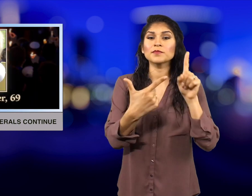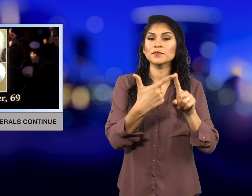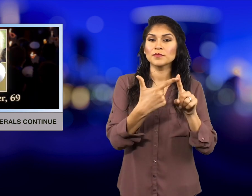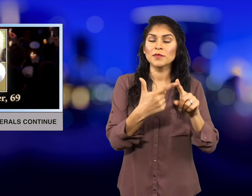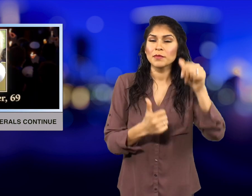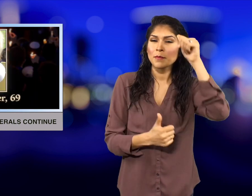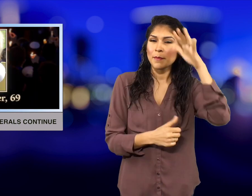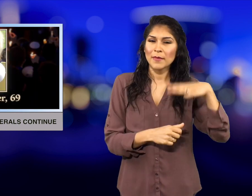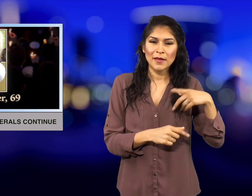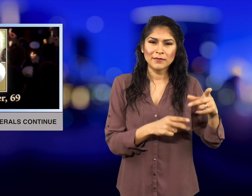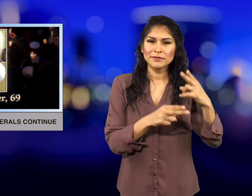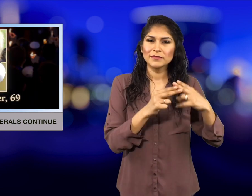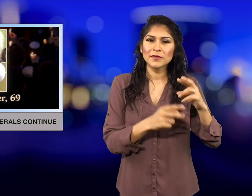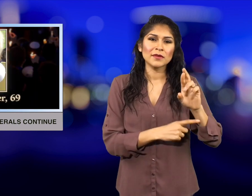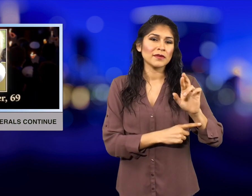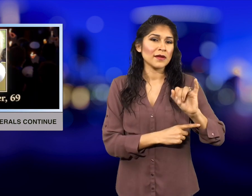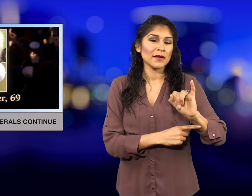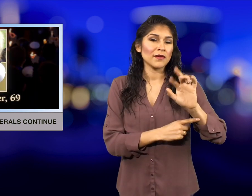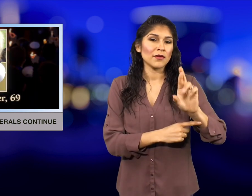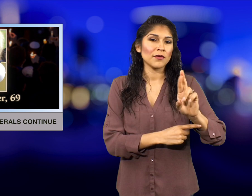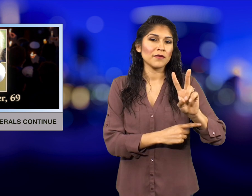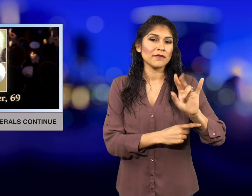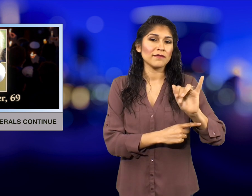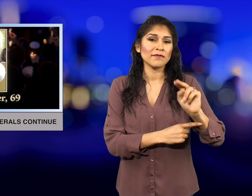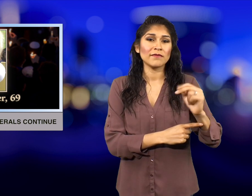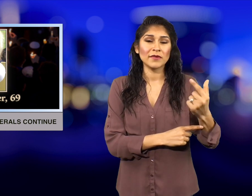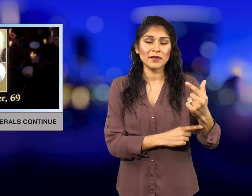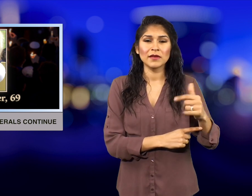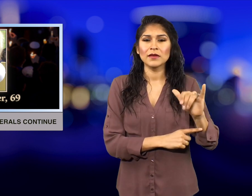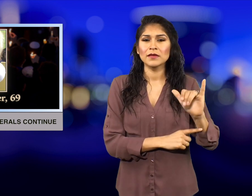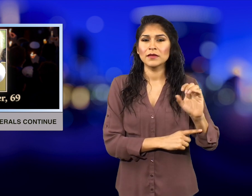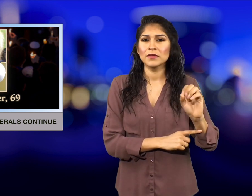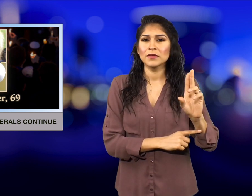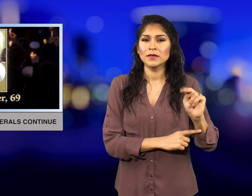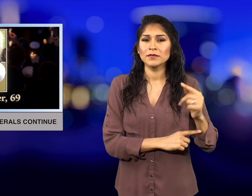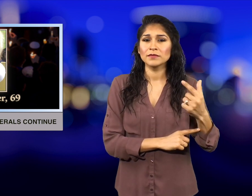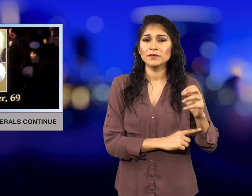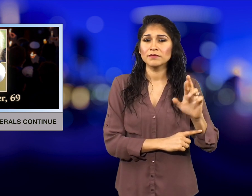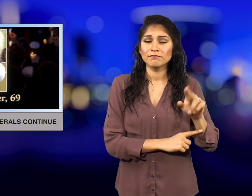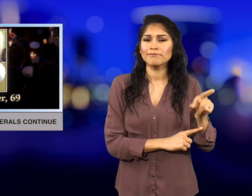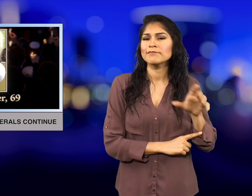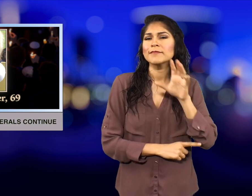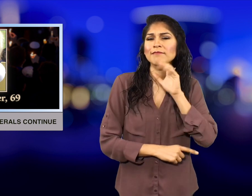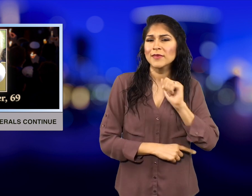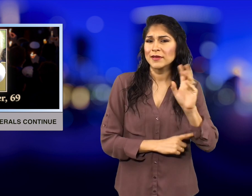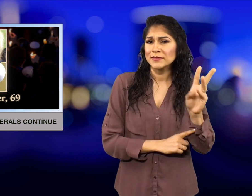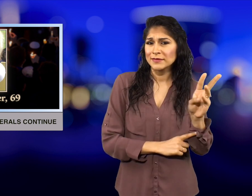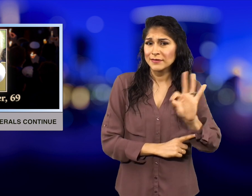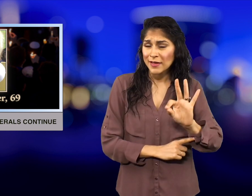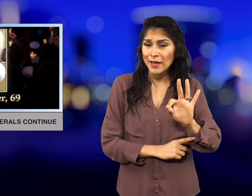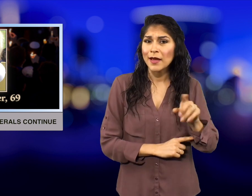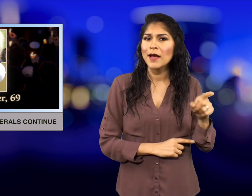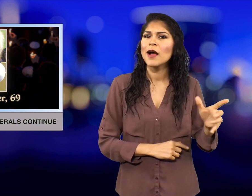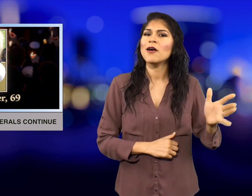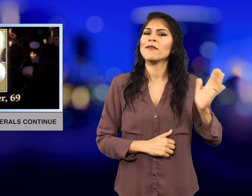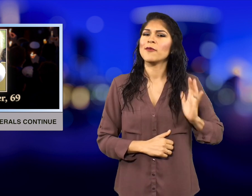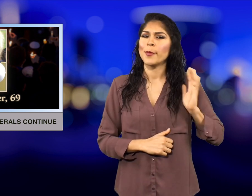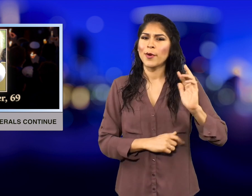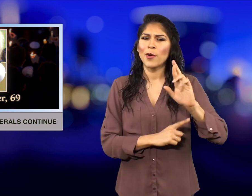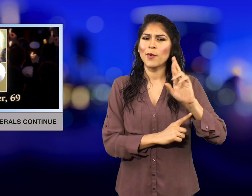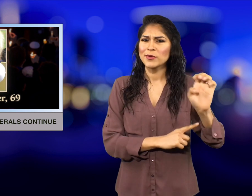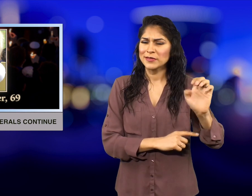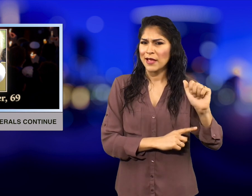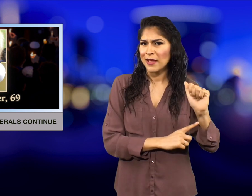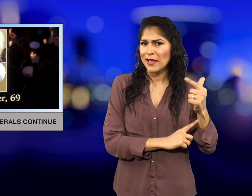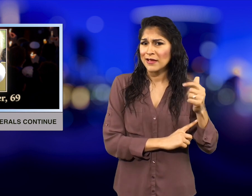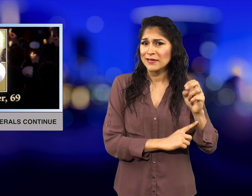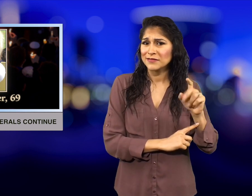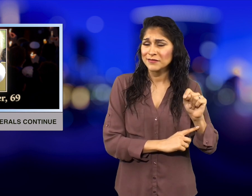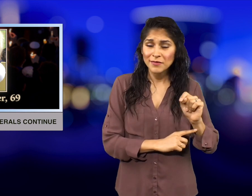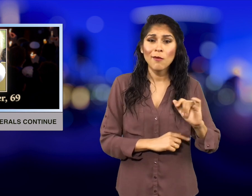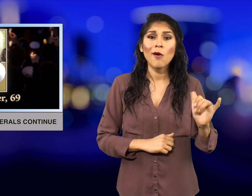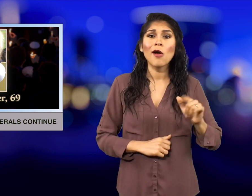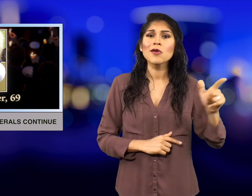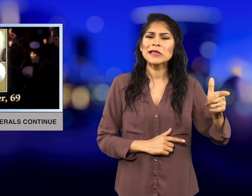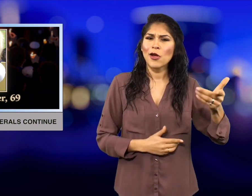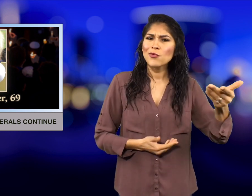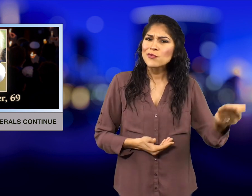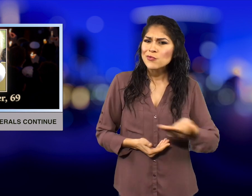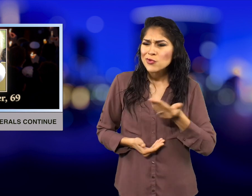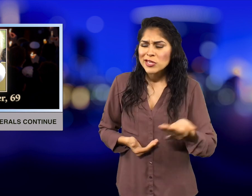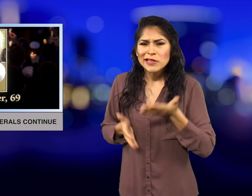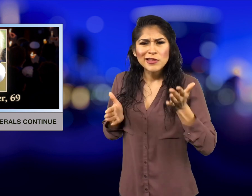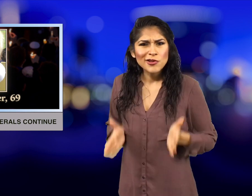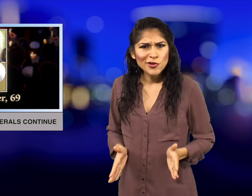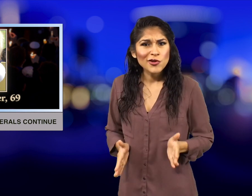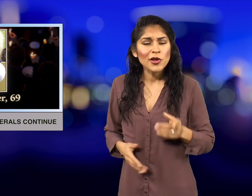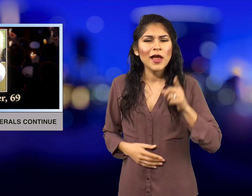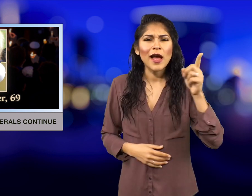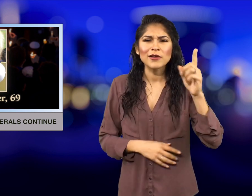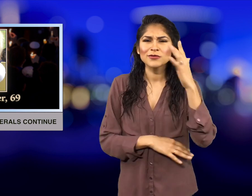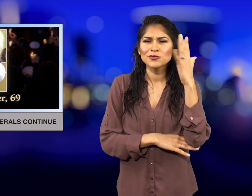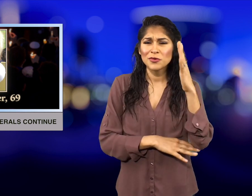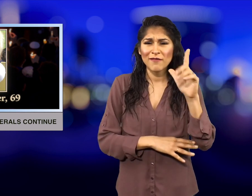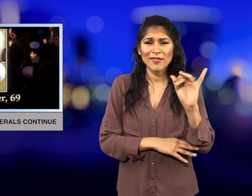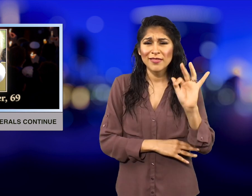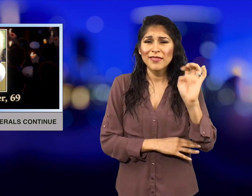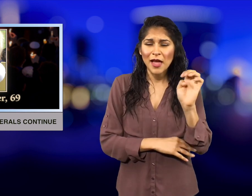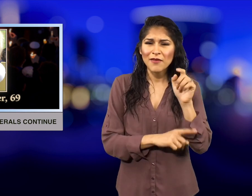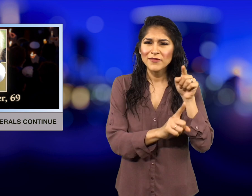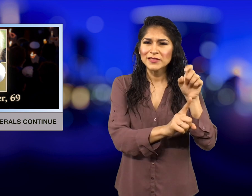69-year-old Irving Younger was a former real estate agent and greeter at the Tree of Life